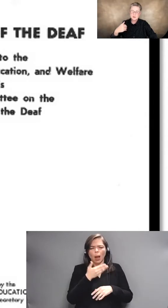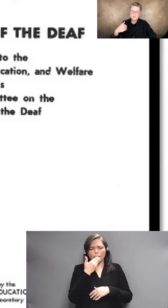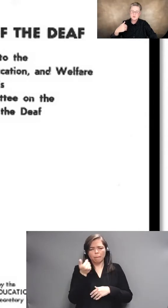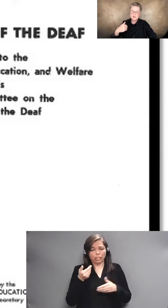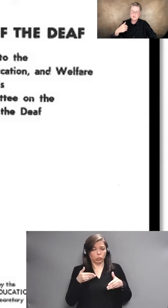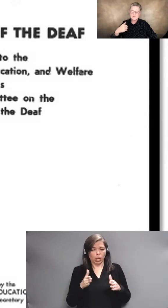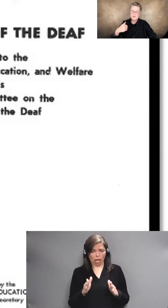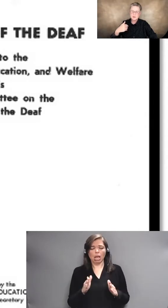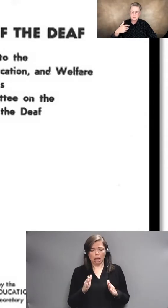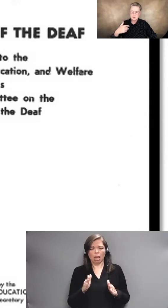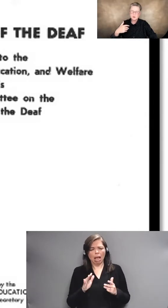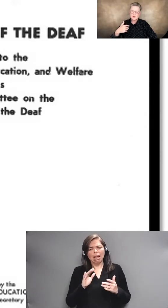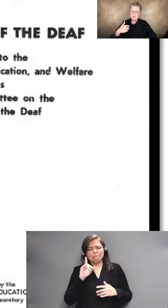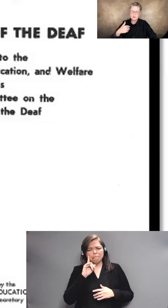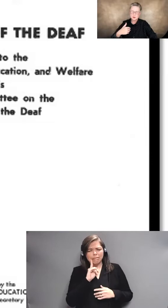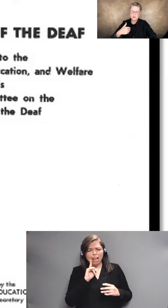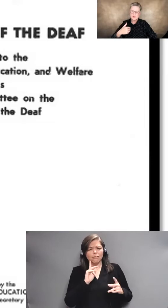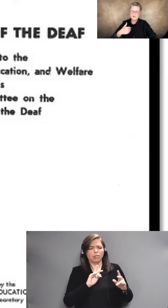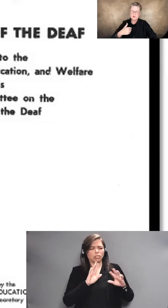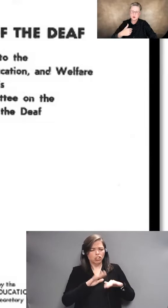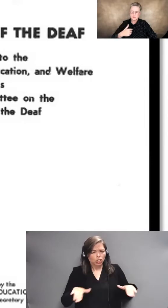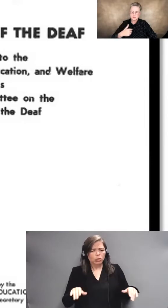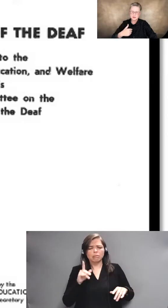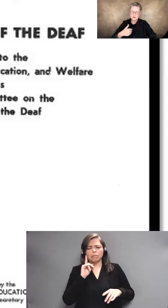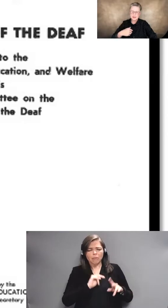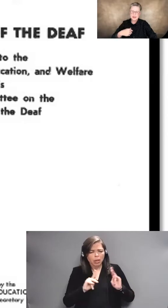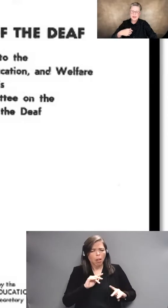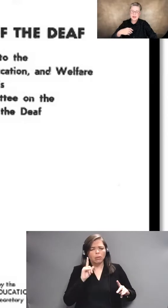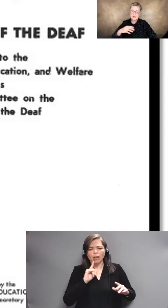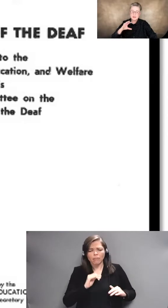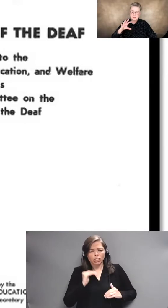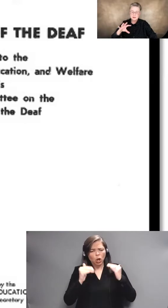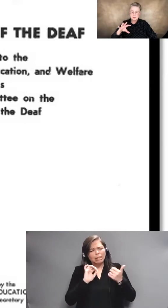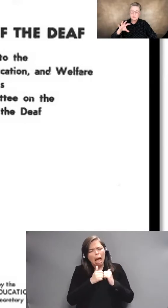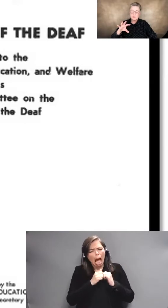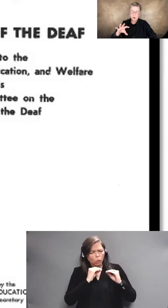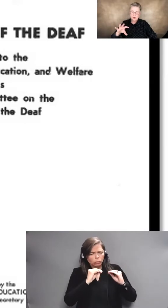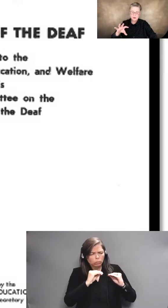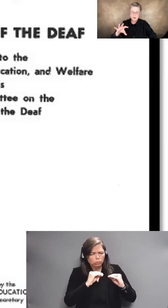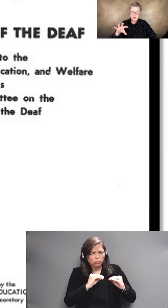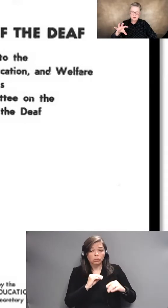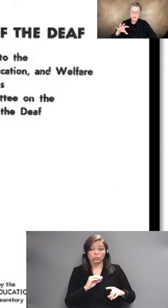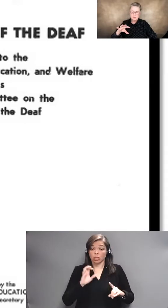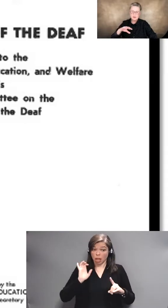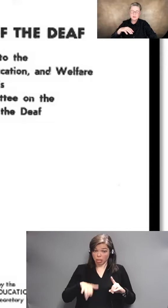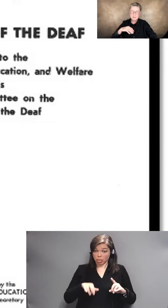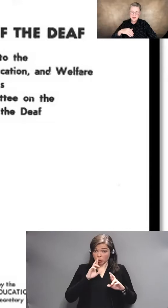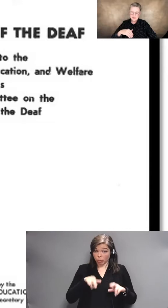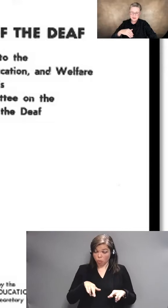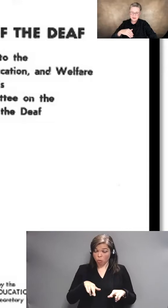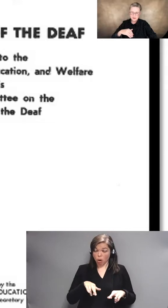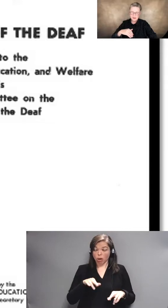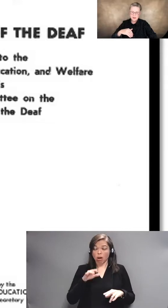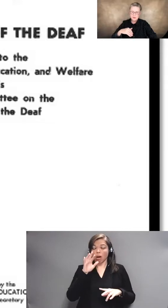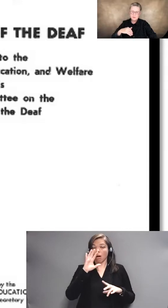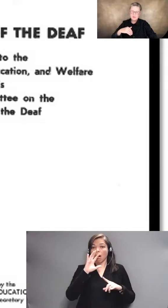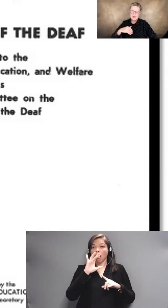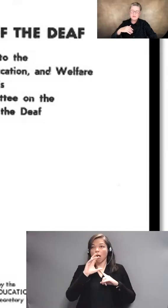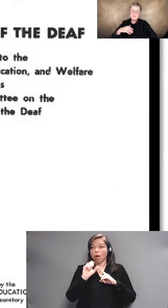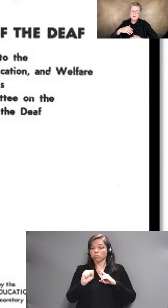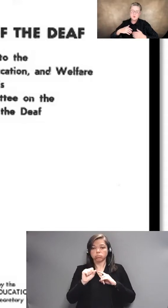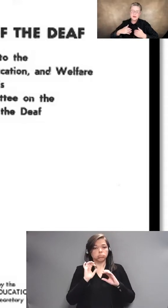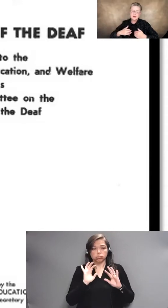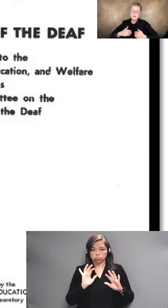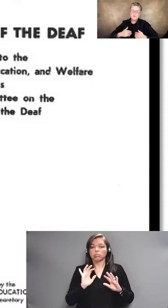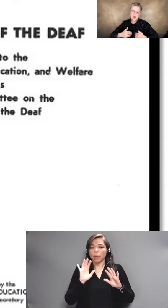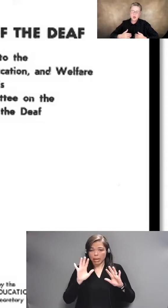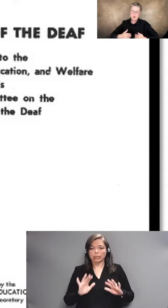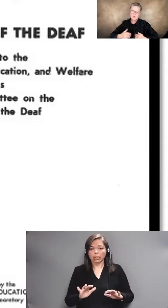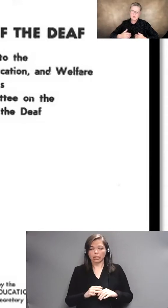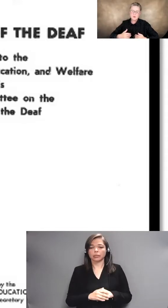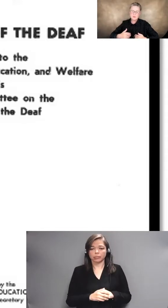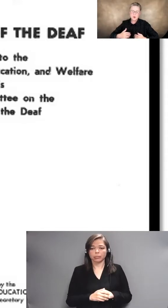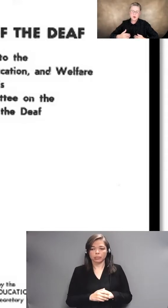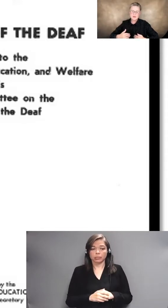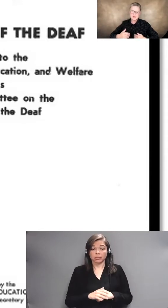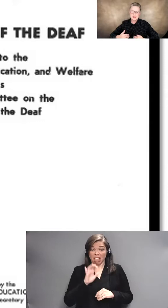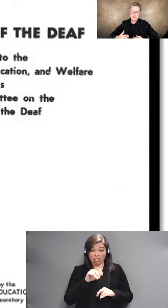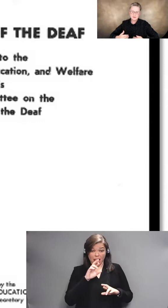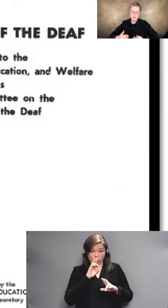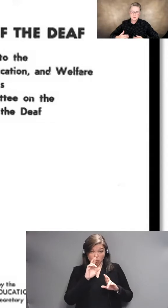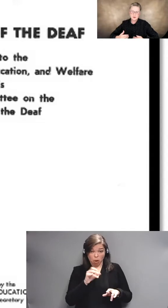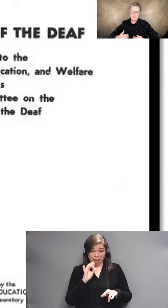for Deaf people, Deaf children, Deaf adults, and this report is amazing, if we followed that report today